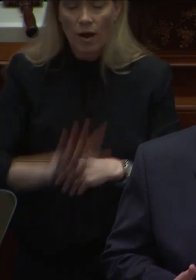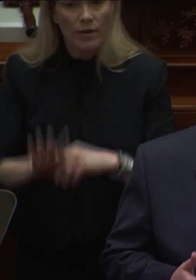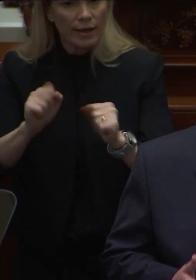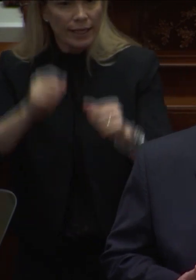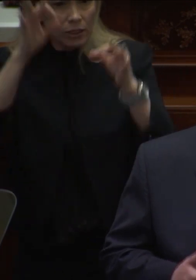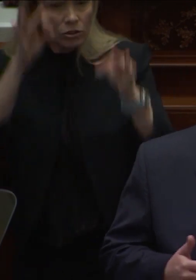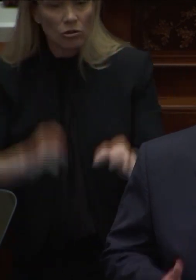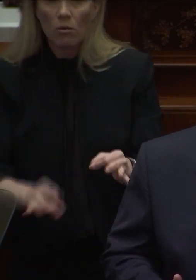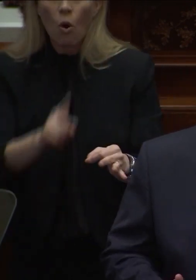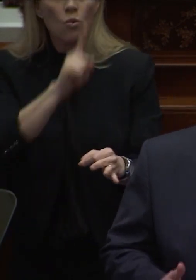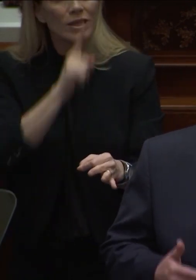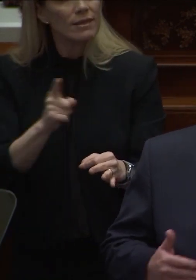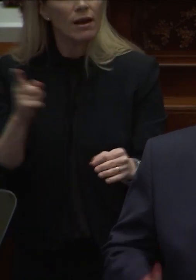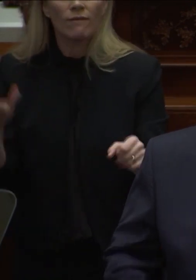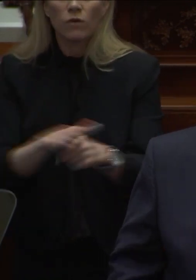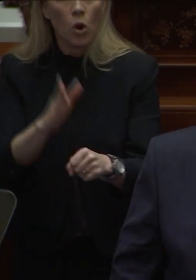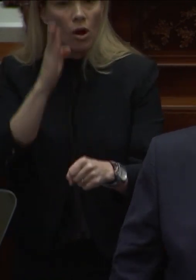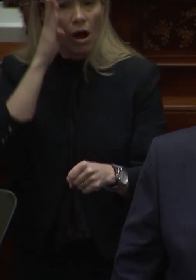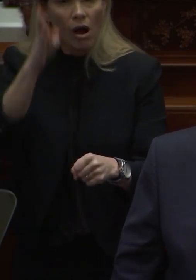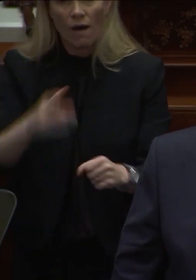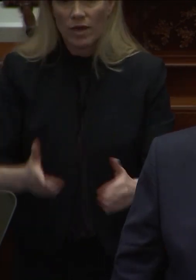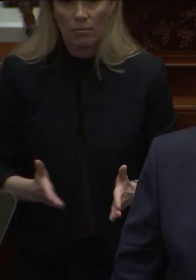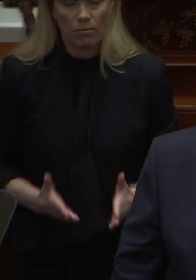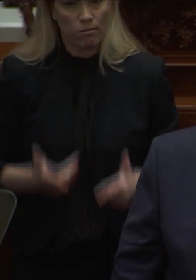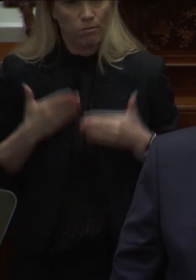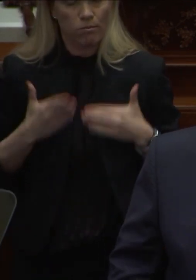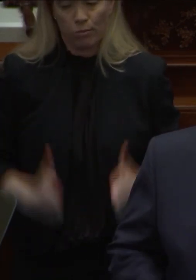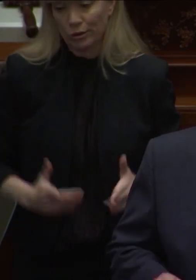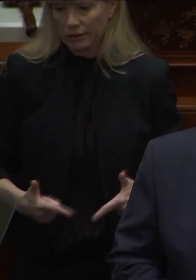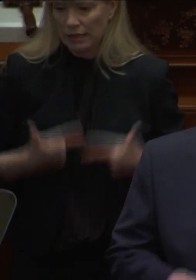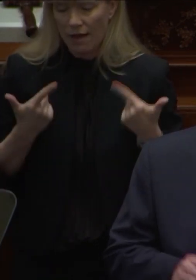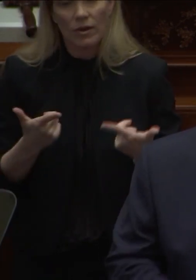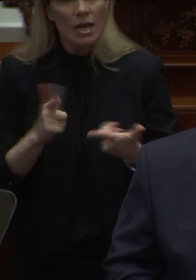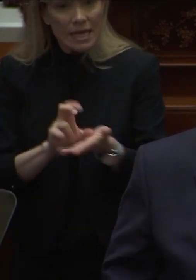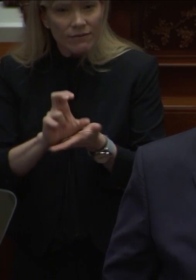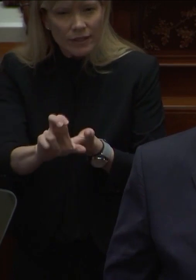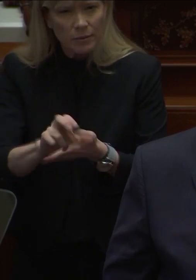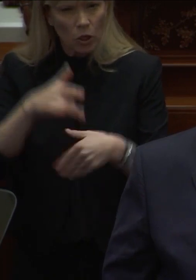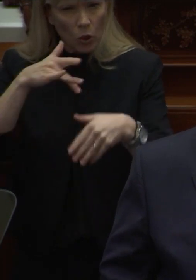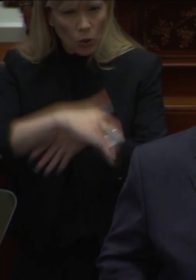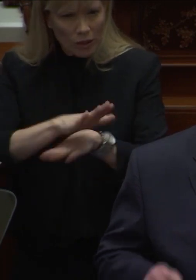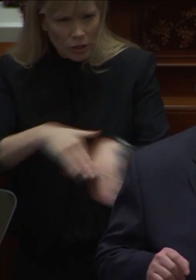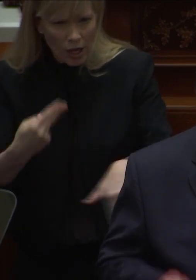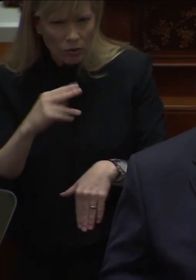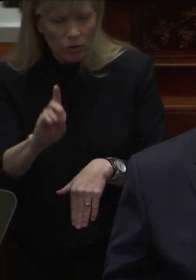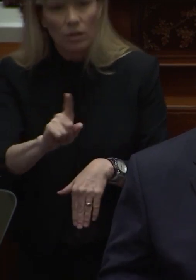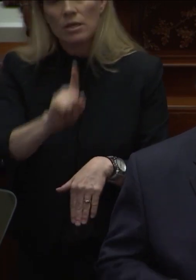REAL FOCUS ON THE LEARNING THAT HAPPENS FROM BIRTH TO FIVE CAN DETERMINE THE ENTIRE ARC OF A PERSON'S LIFE.